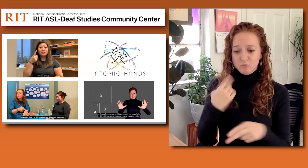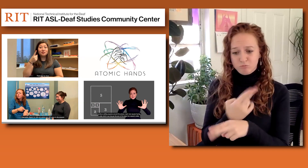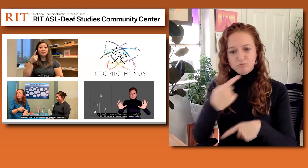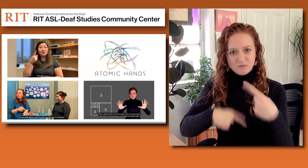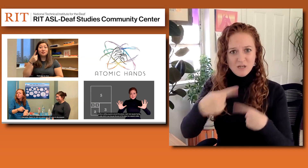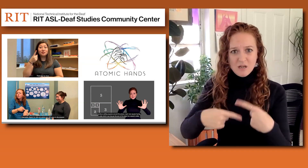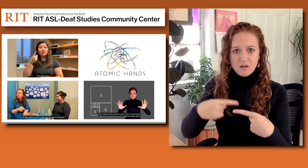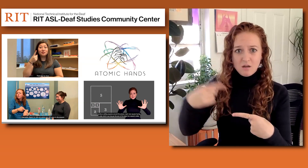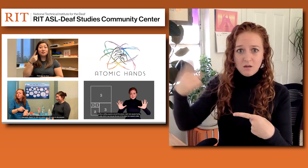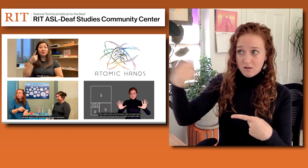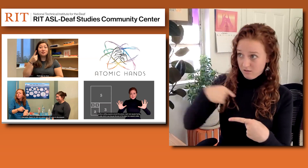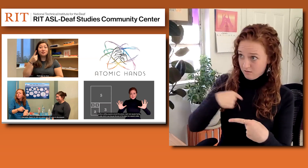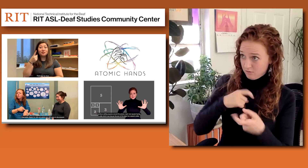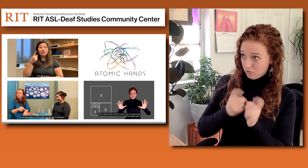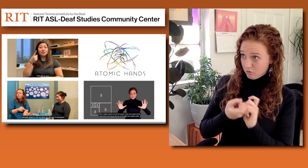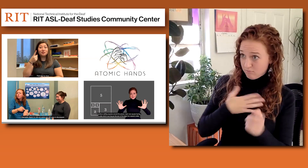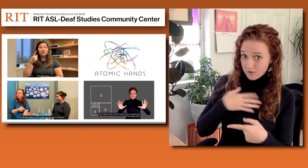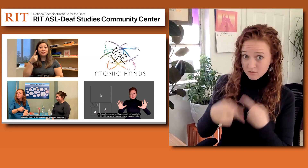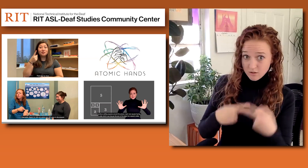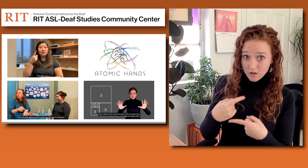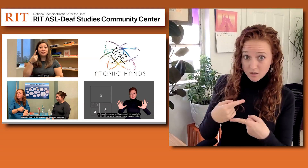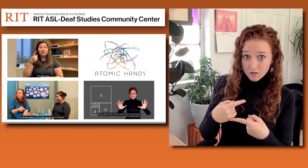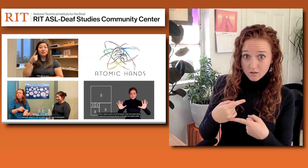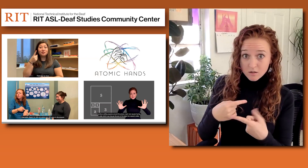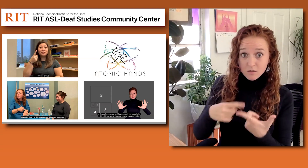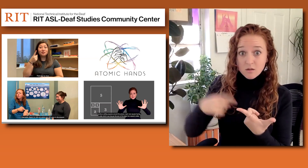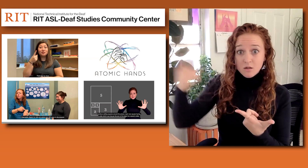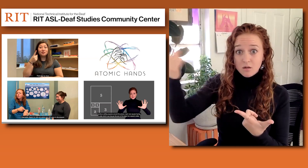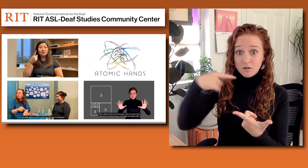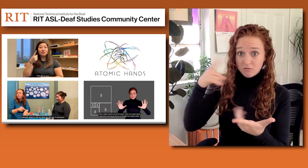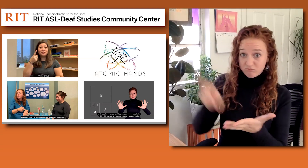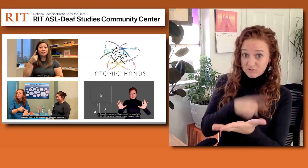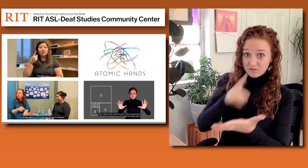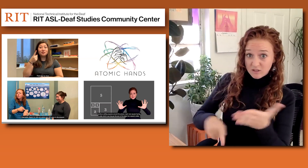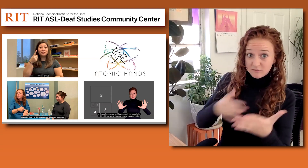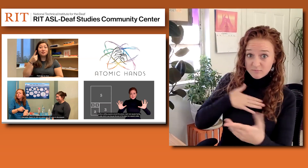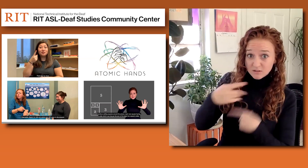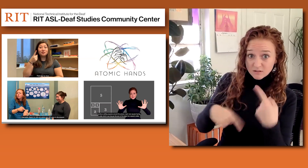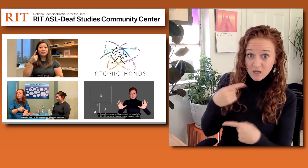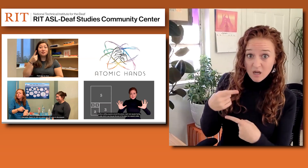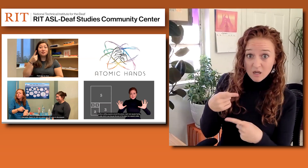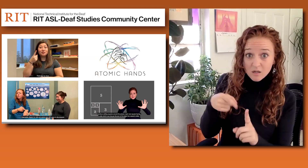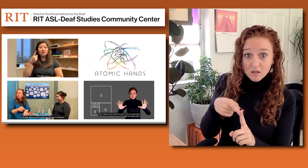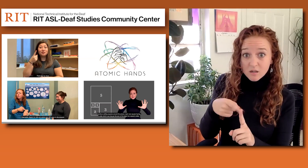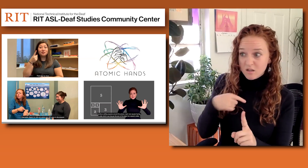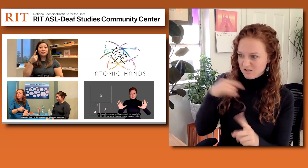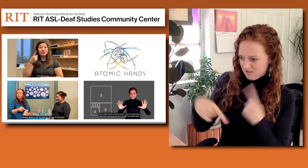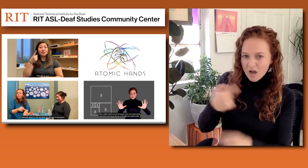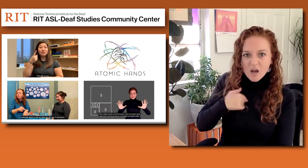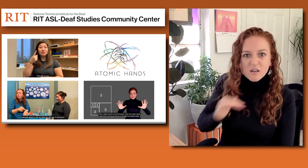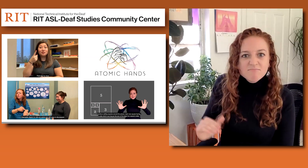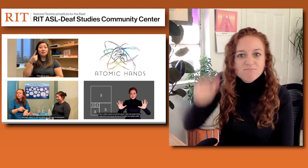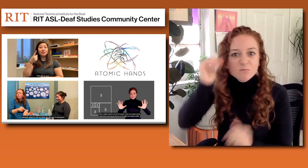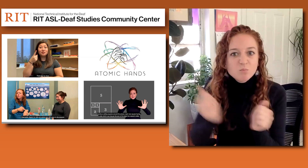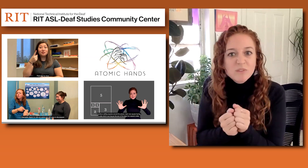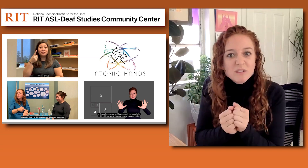Those of us who have used signs have been often criticized for using signs, told that we shouldn't use signs.